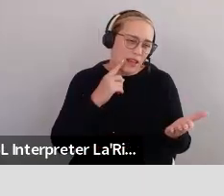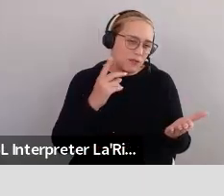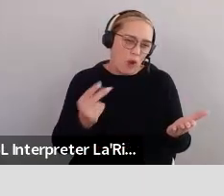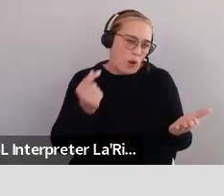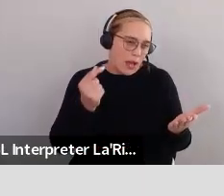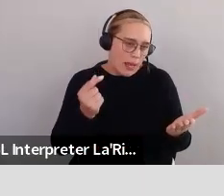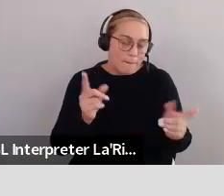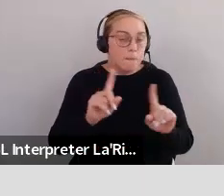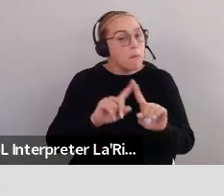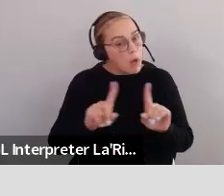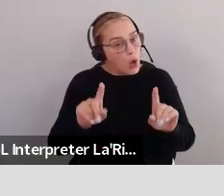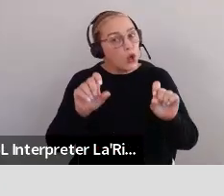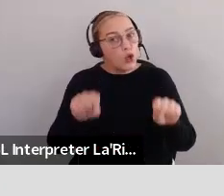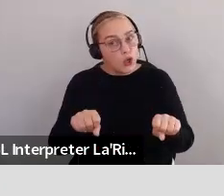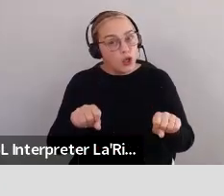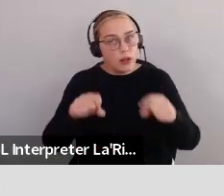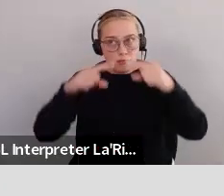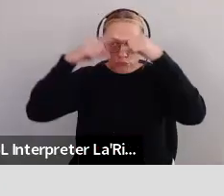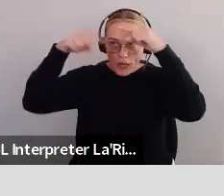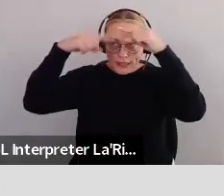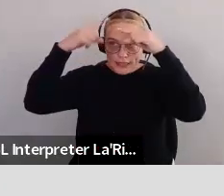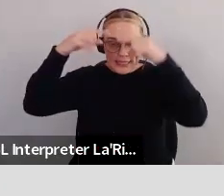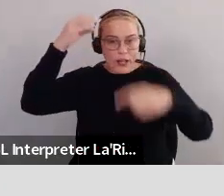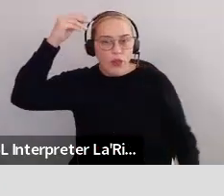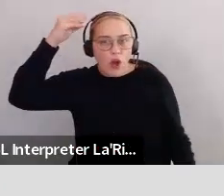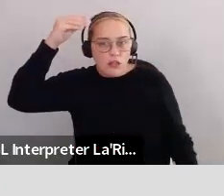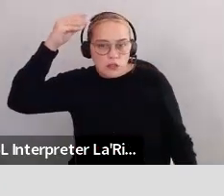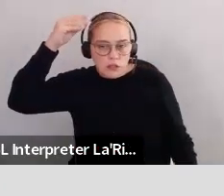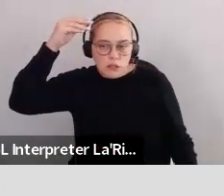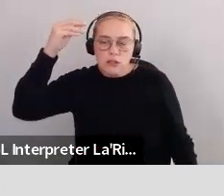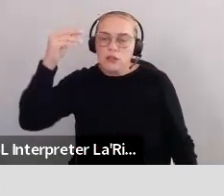activity can be things like walking, seeing. Some of those things you